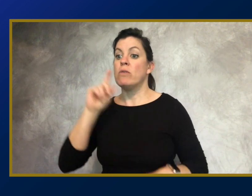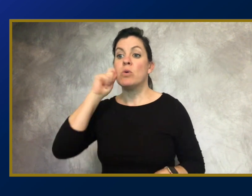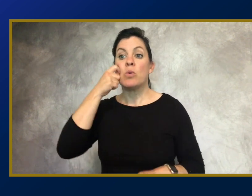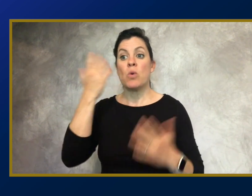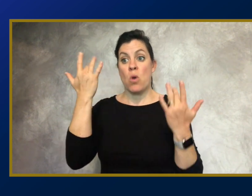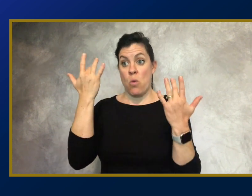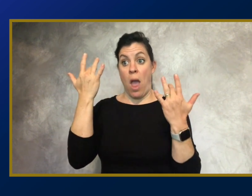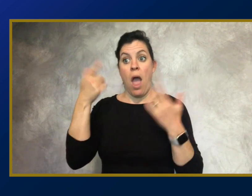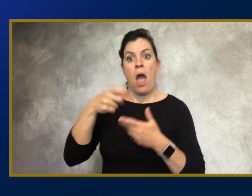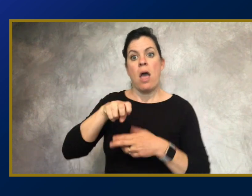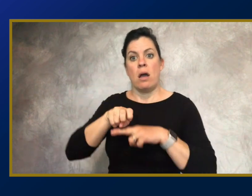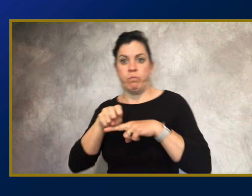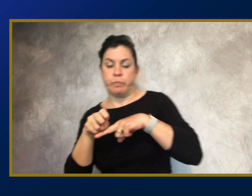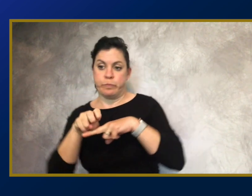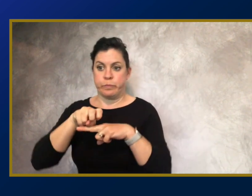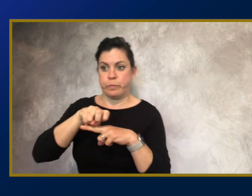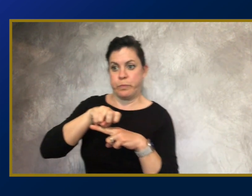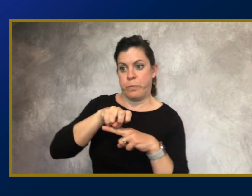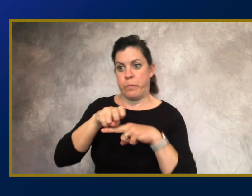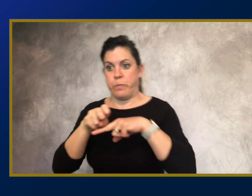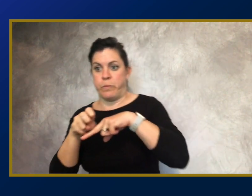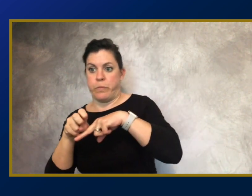But the beauty of the ball is, the ball is constantly in motion